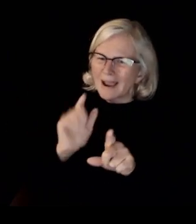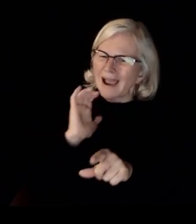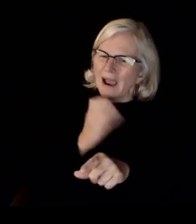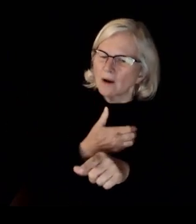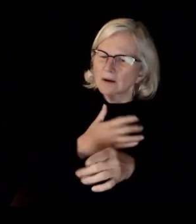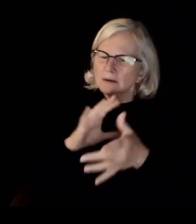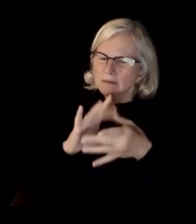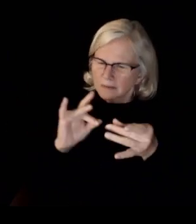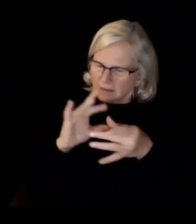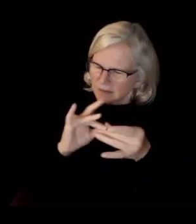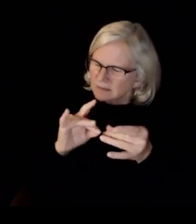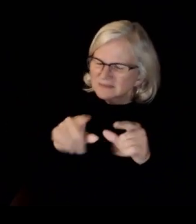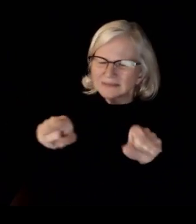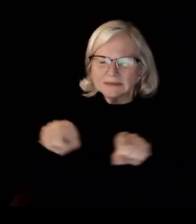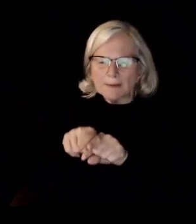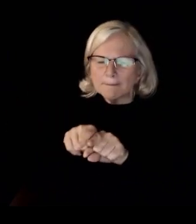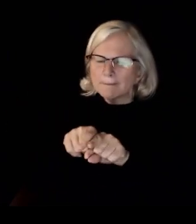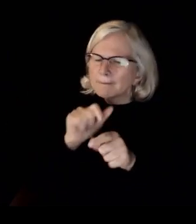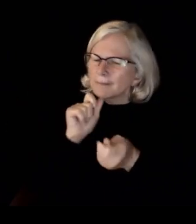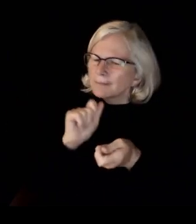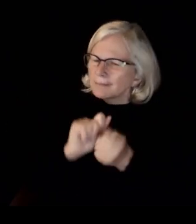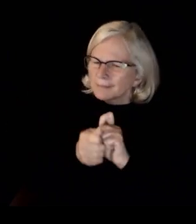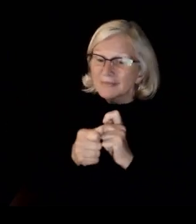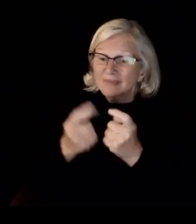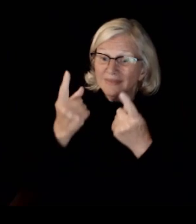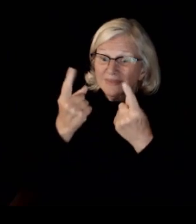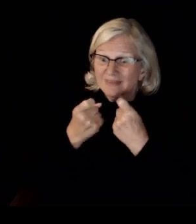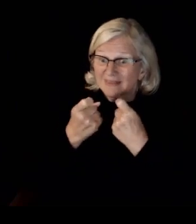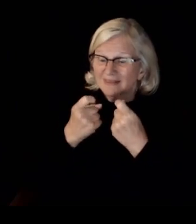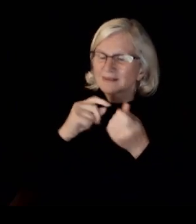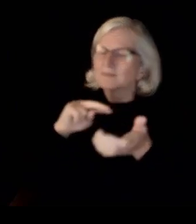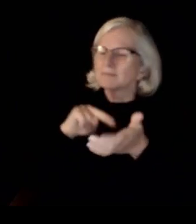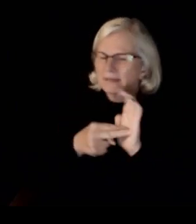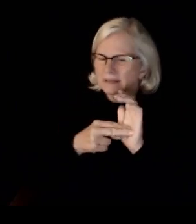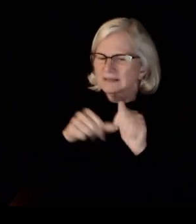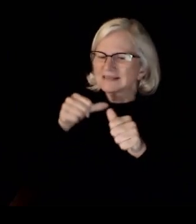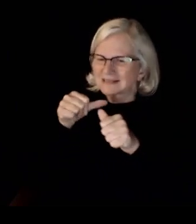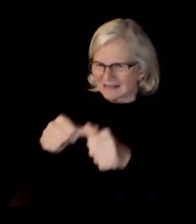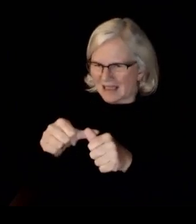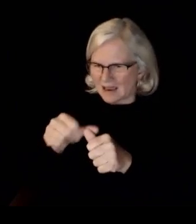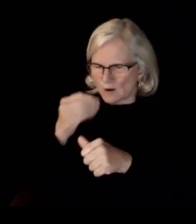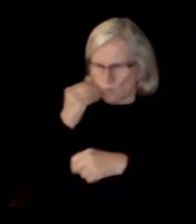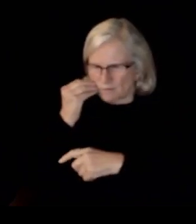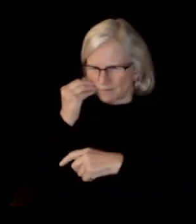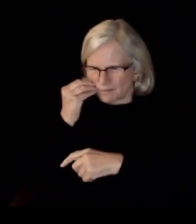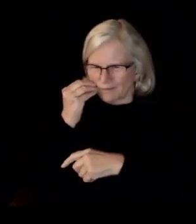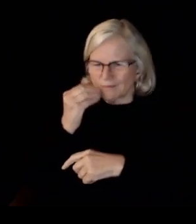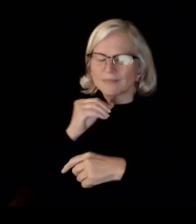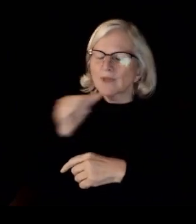need to make sure that you're you know limiting contact and be thinking about who you may